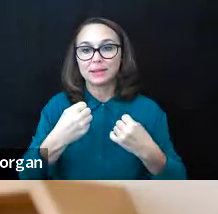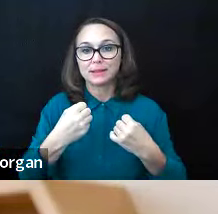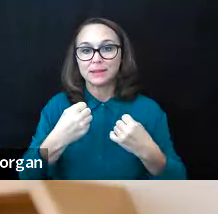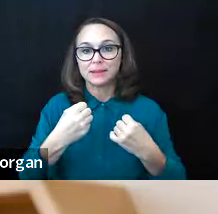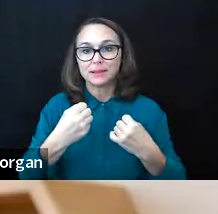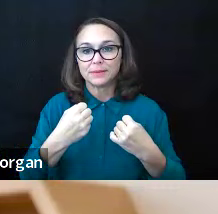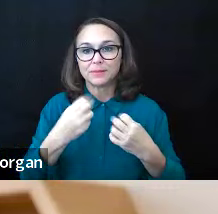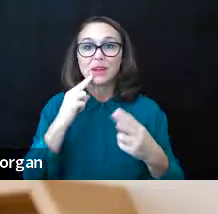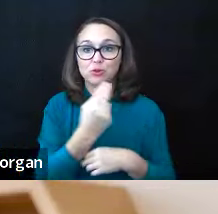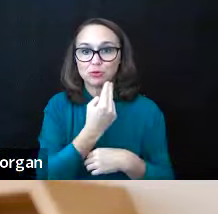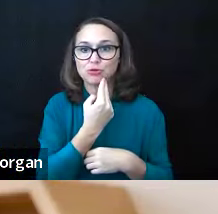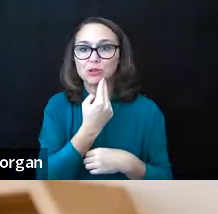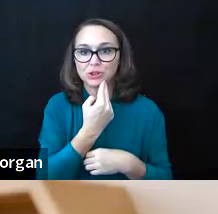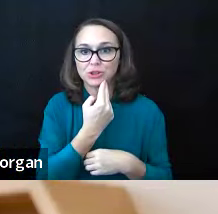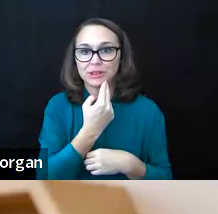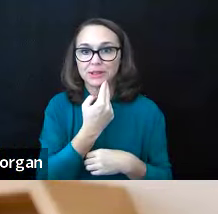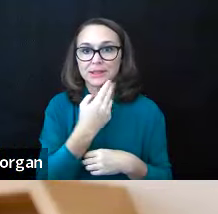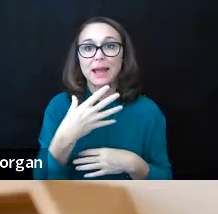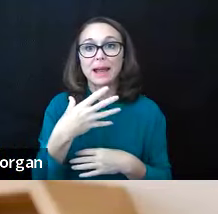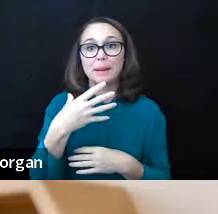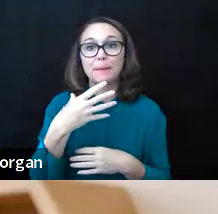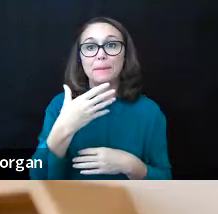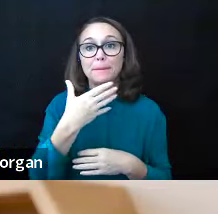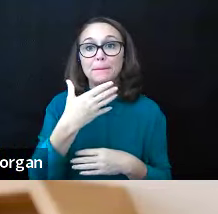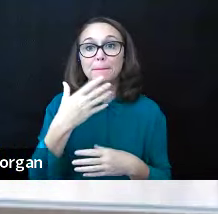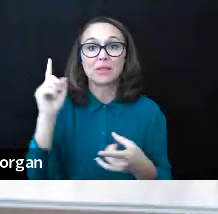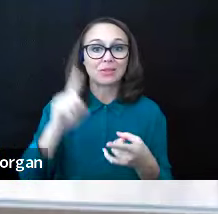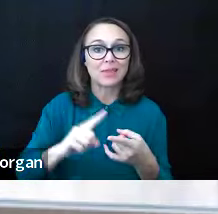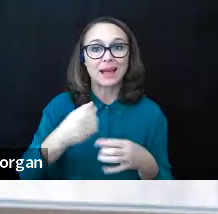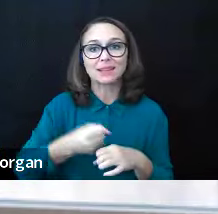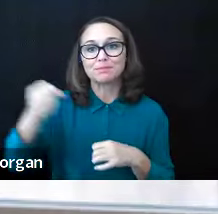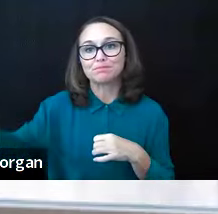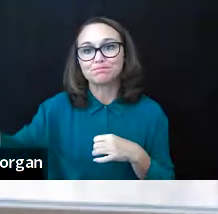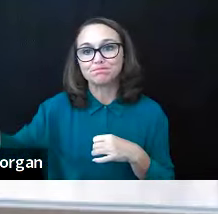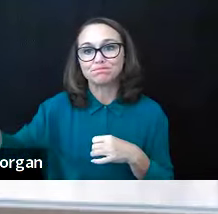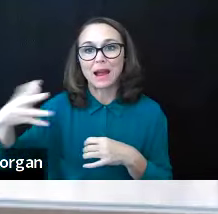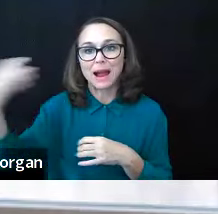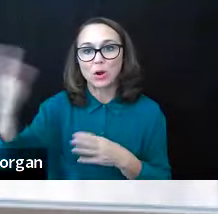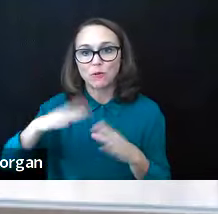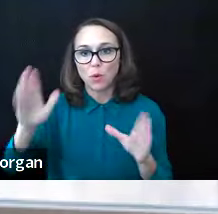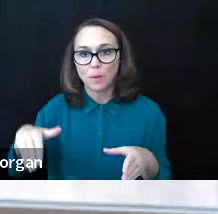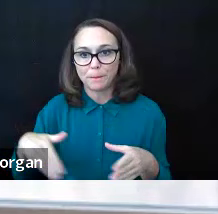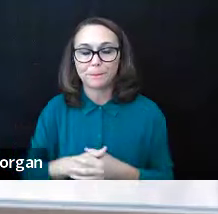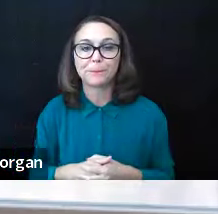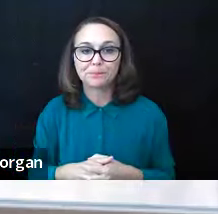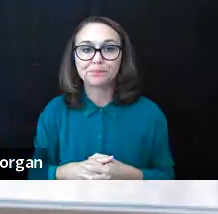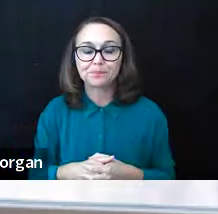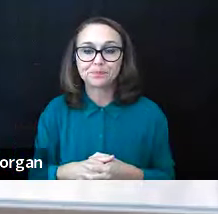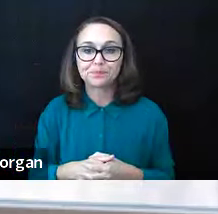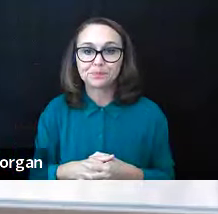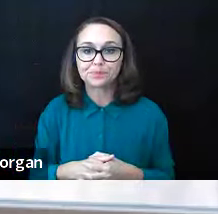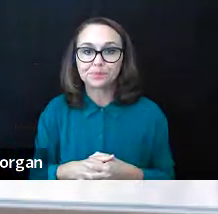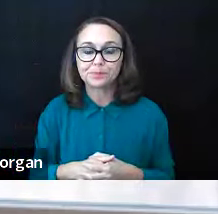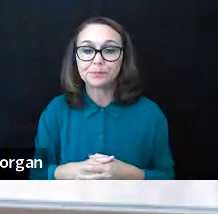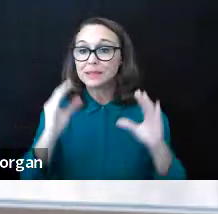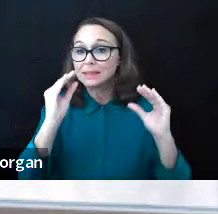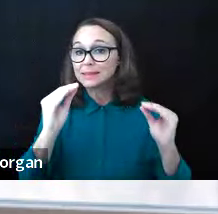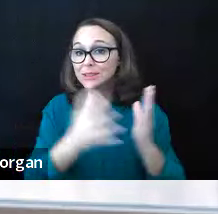of home placements. Next slide please. Teaching skills to help parents and youth handle stress,